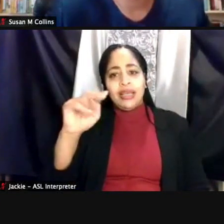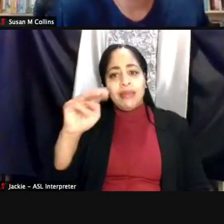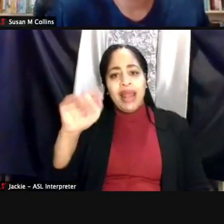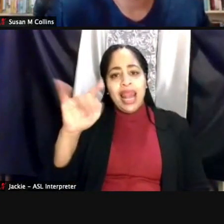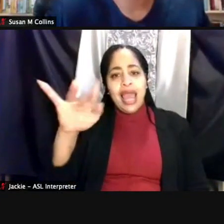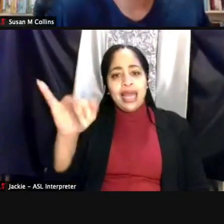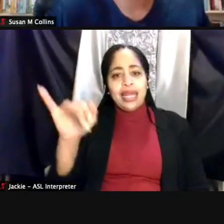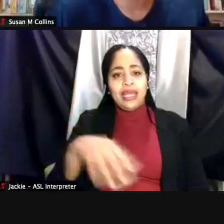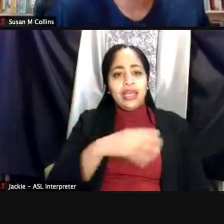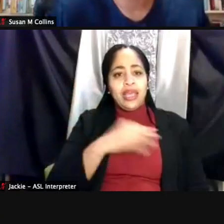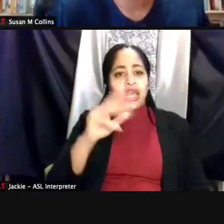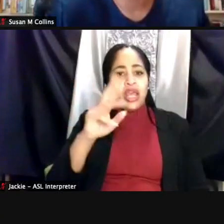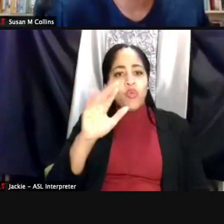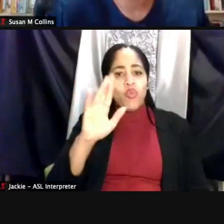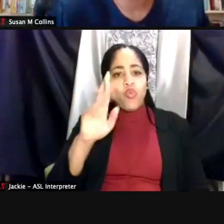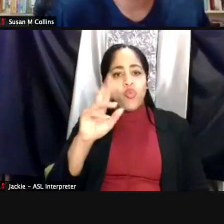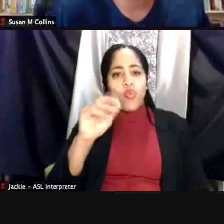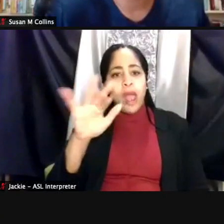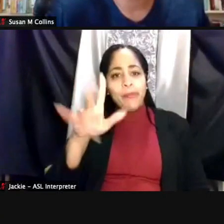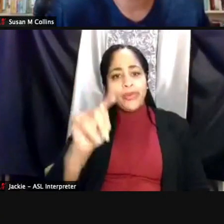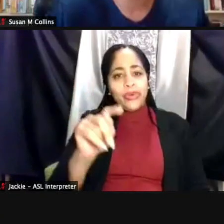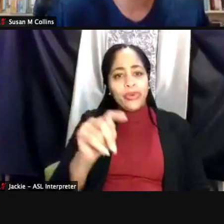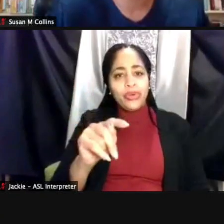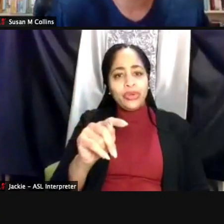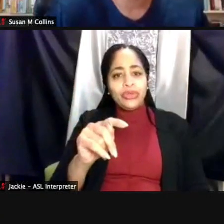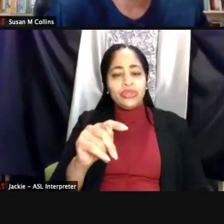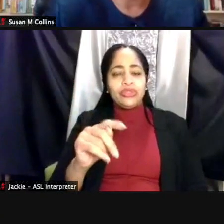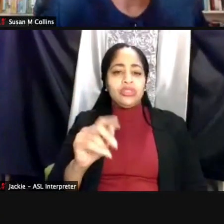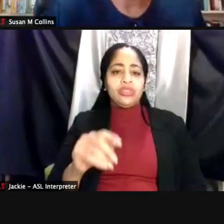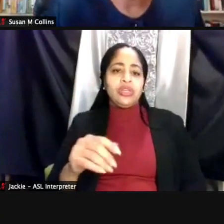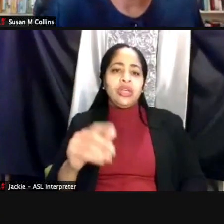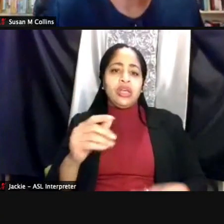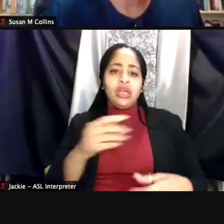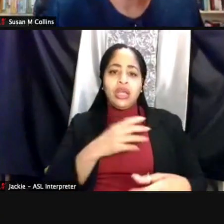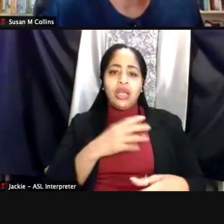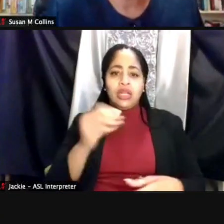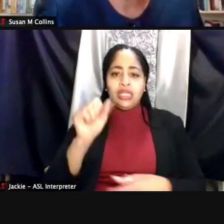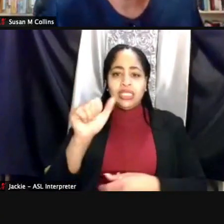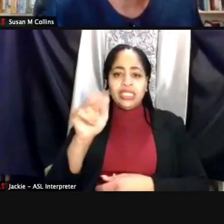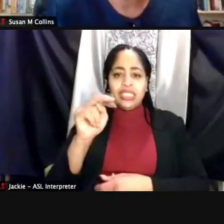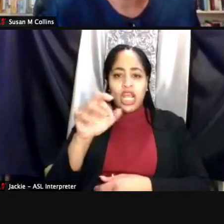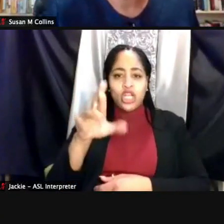the chair of our Campus Health Response Committee, Sandro Cinti, the co-lead